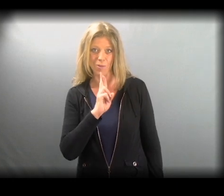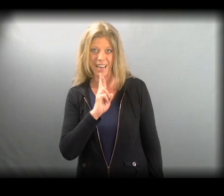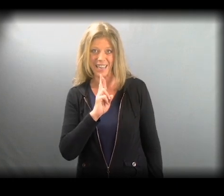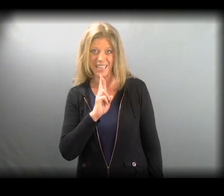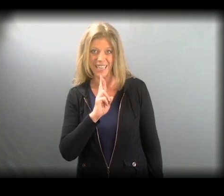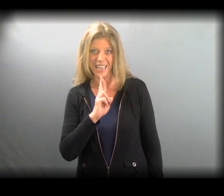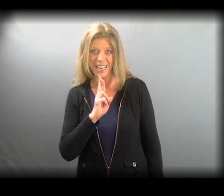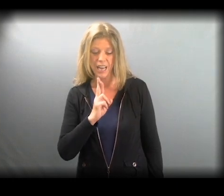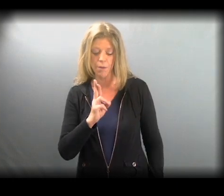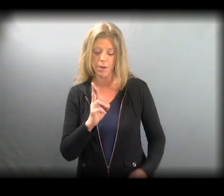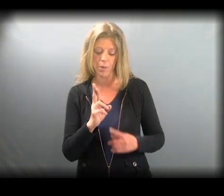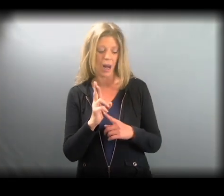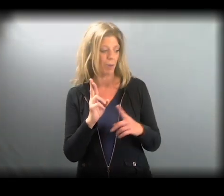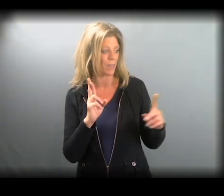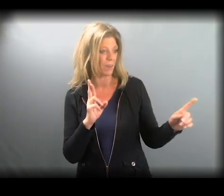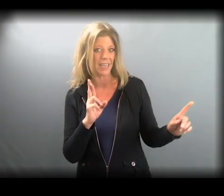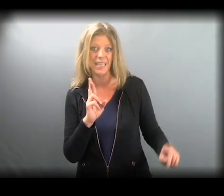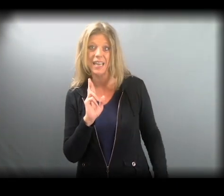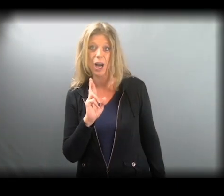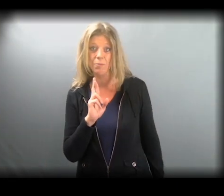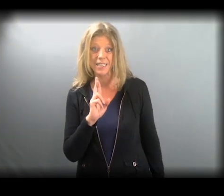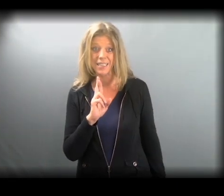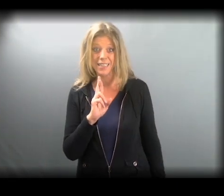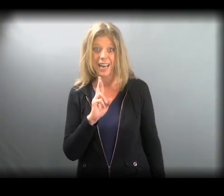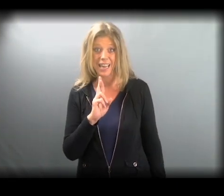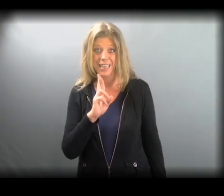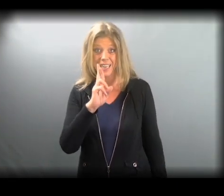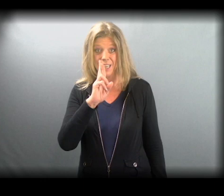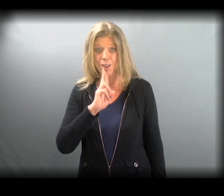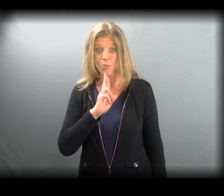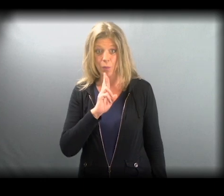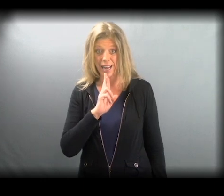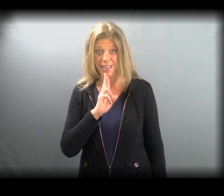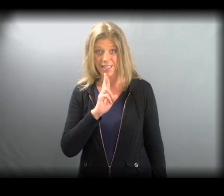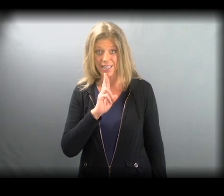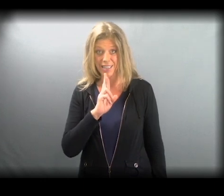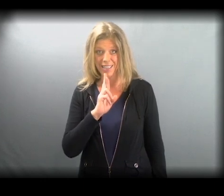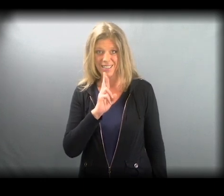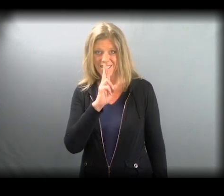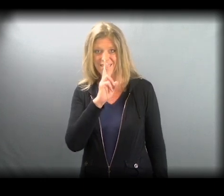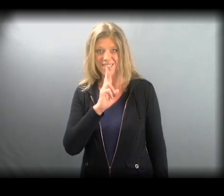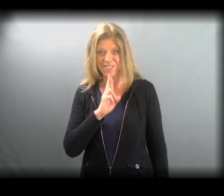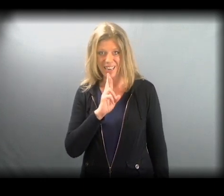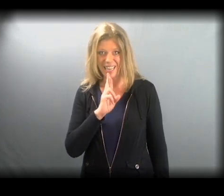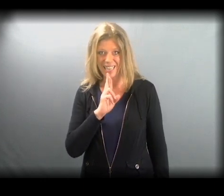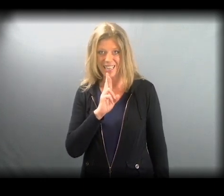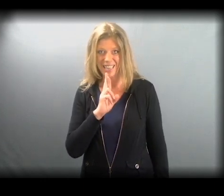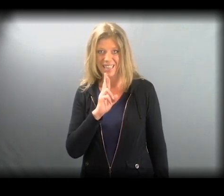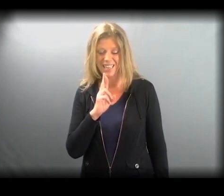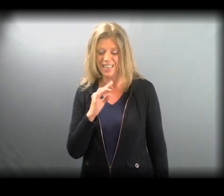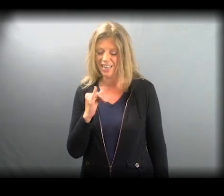RED My palm is facing the opposite side. RED